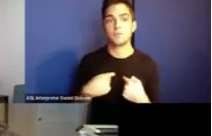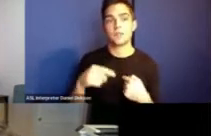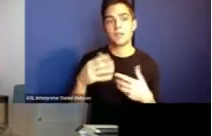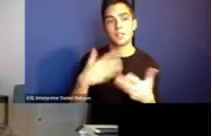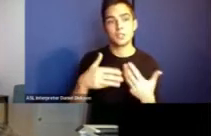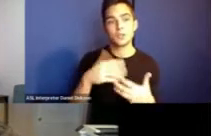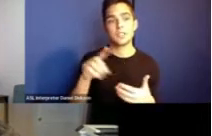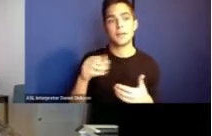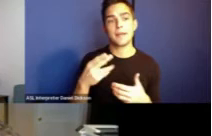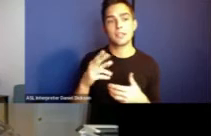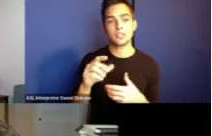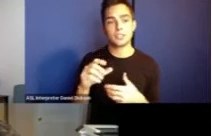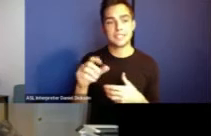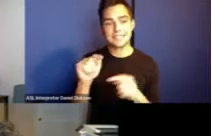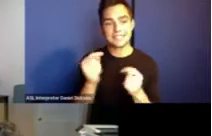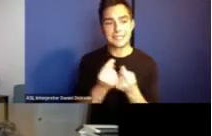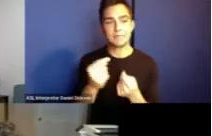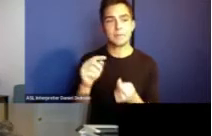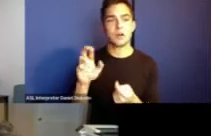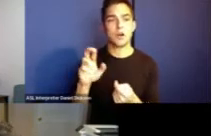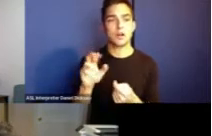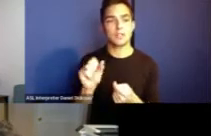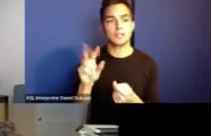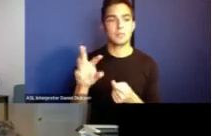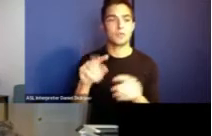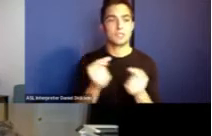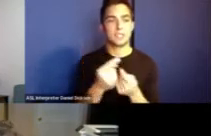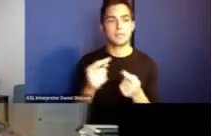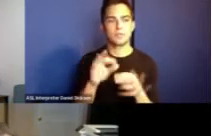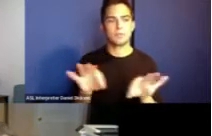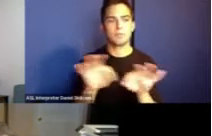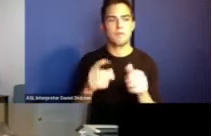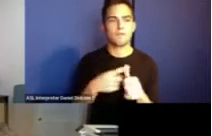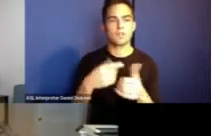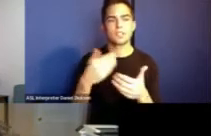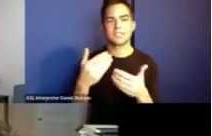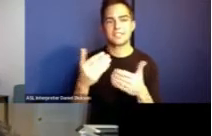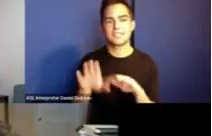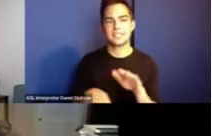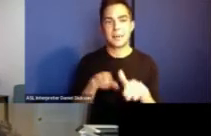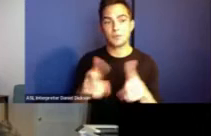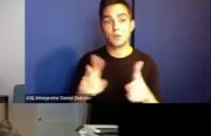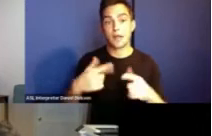RSW members was the most first important first step that allowed us to create and develop